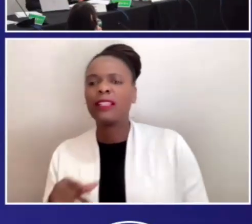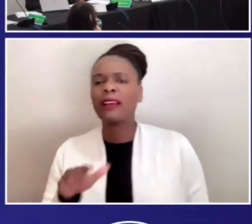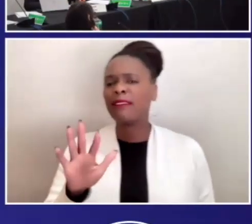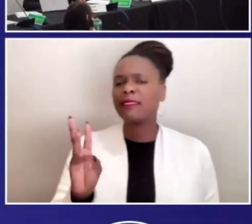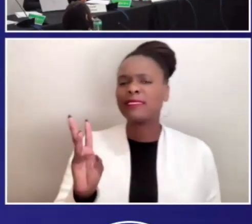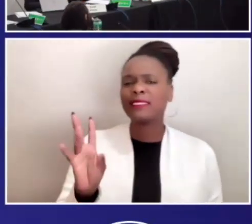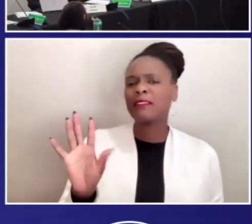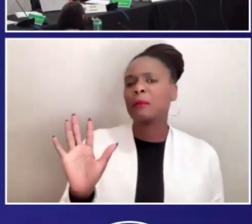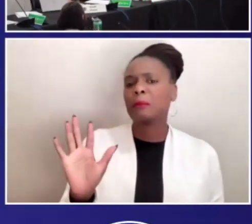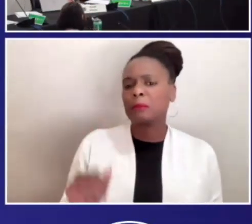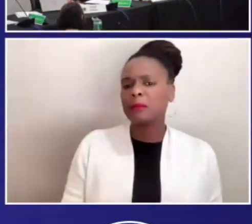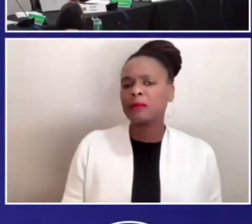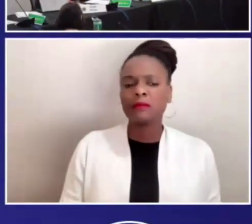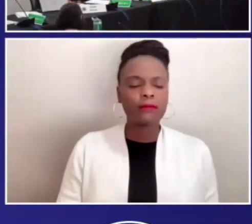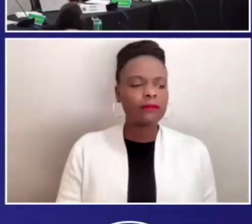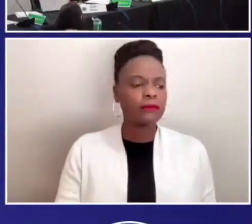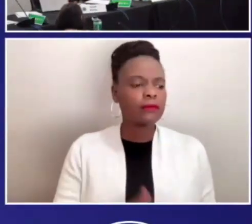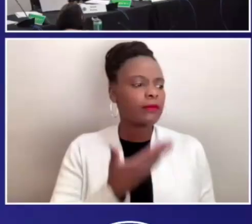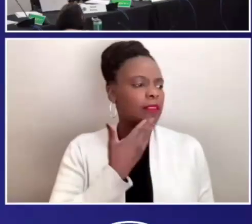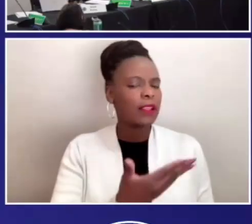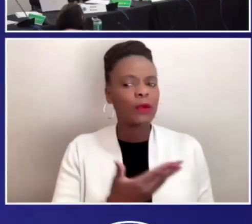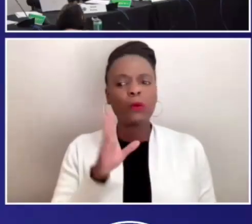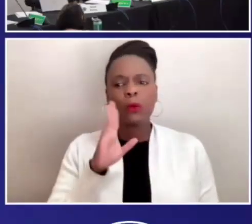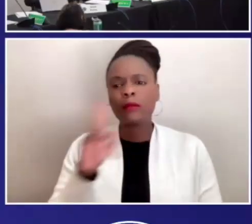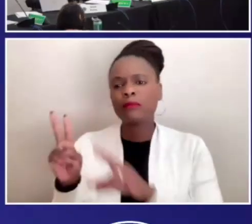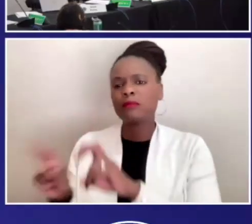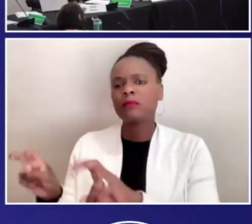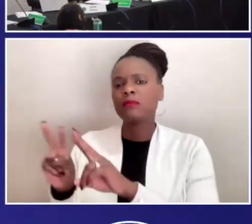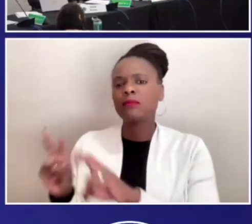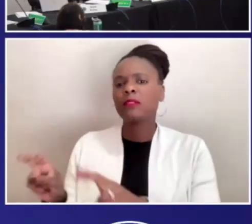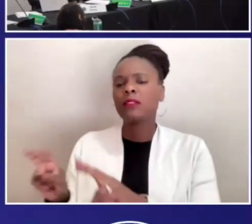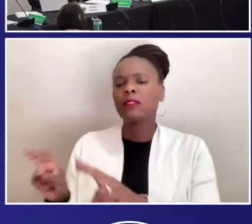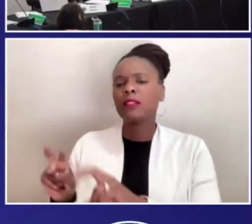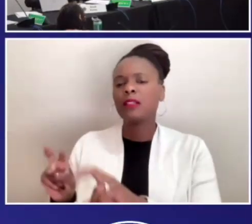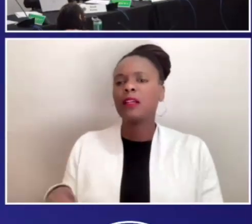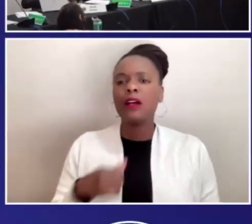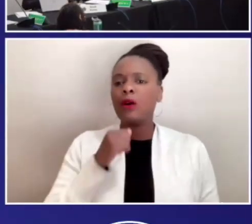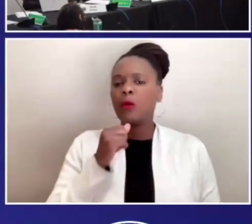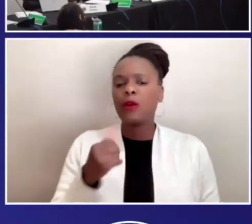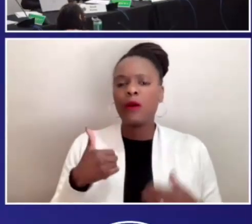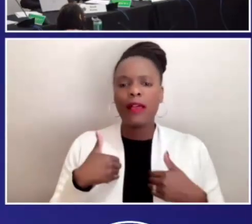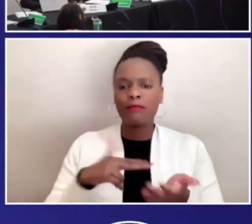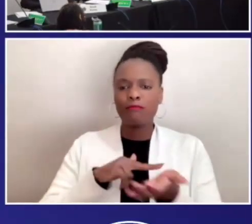Great. Let's take a look at that. So we don't have -- I'm assuming at this point we don't have a pulse check because of that